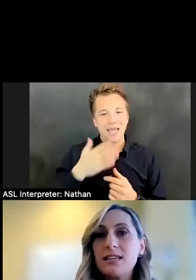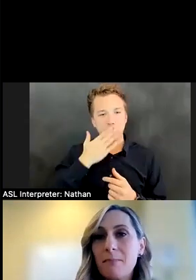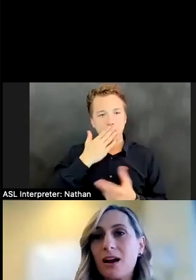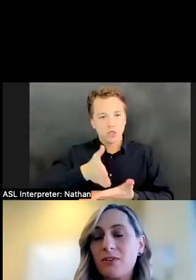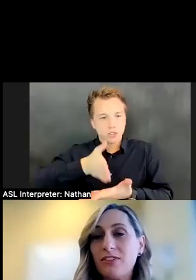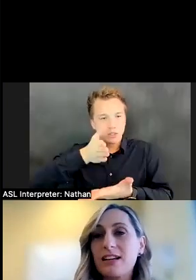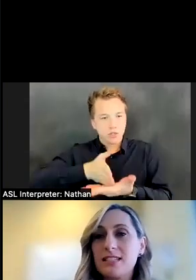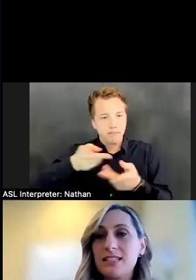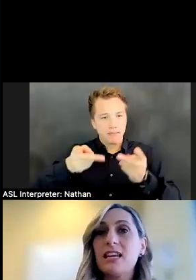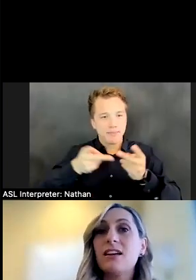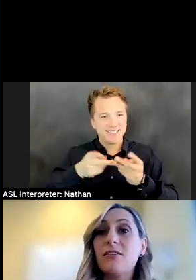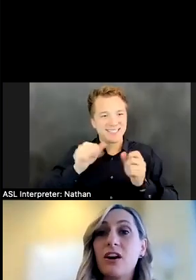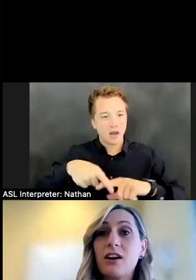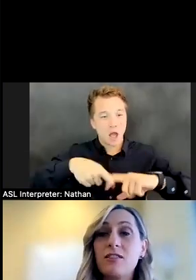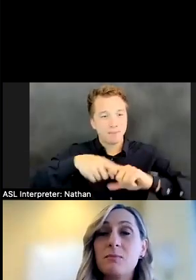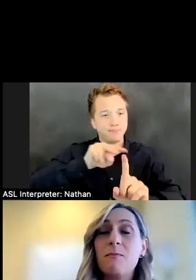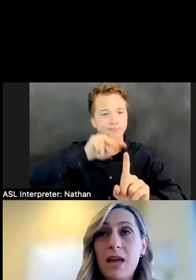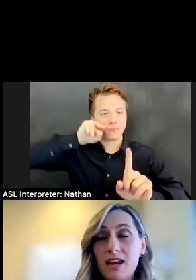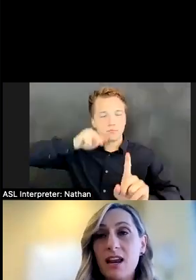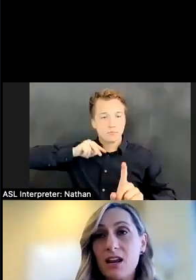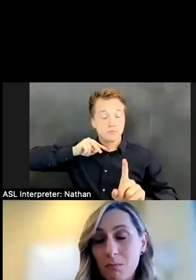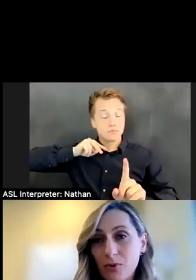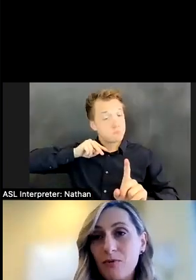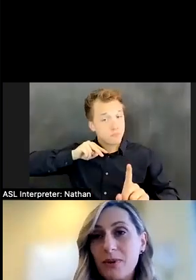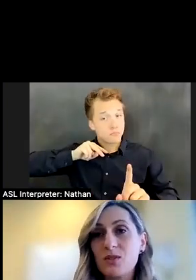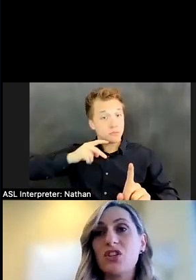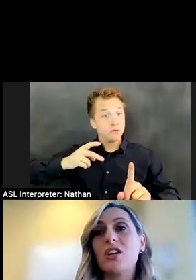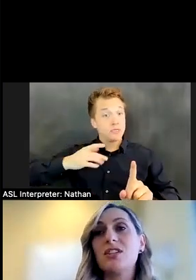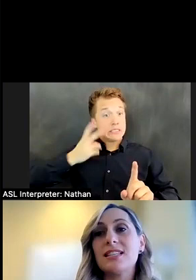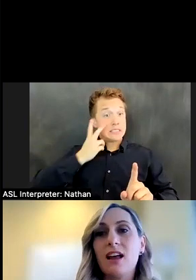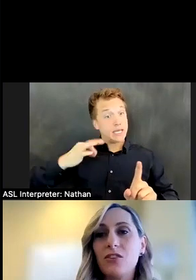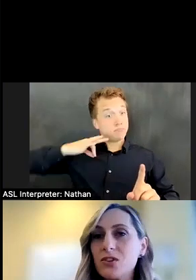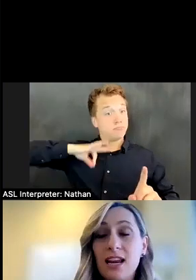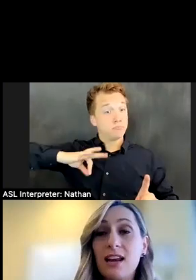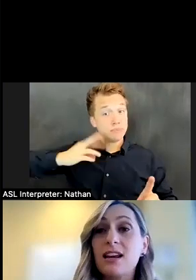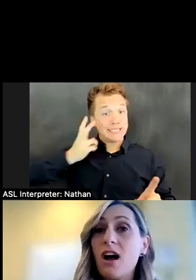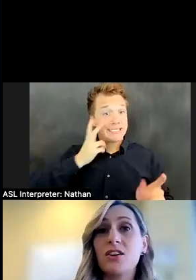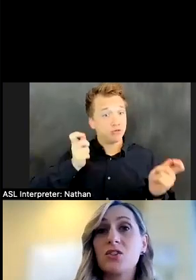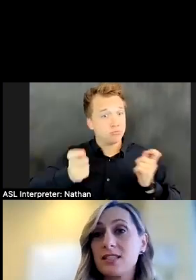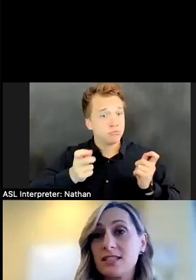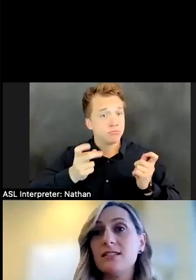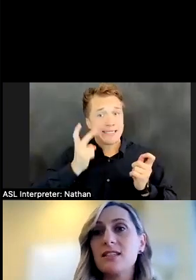step back and reflect and see if there has been improvements or changes in understanding knowledge or skills.